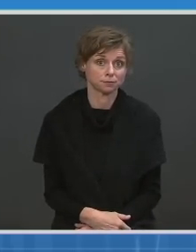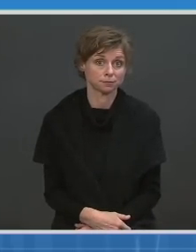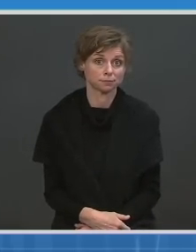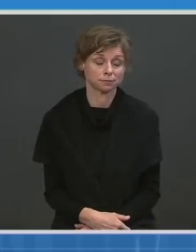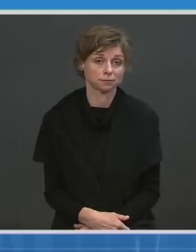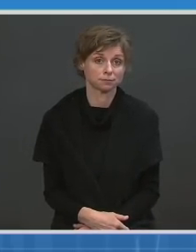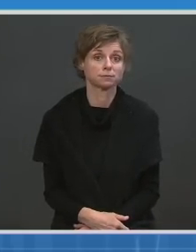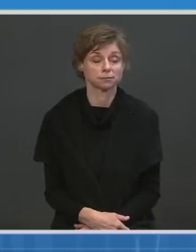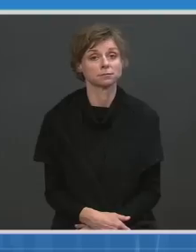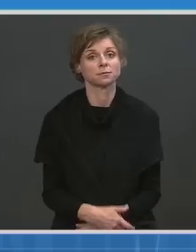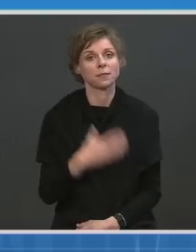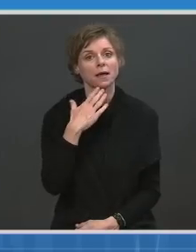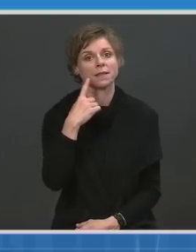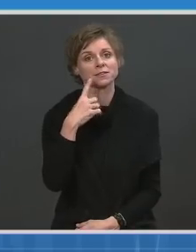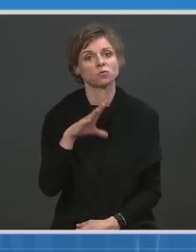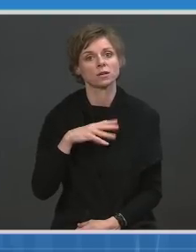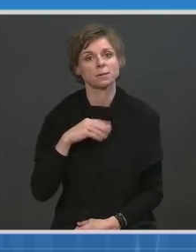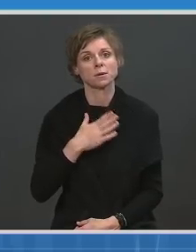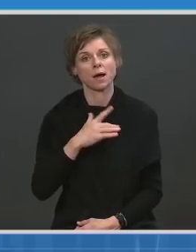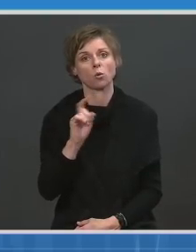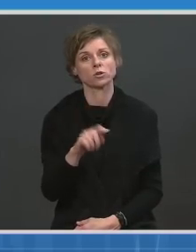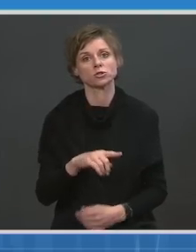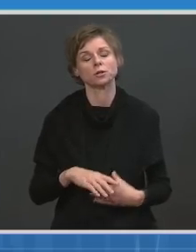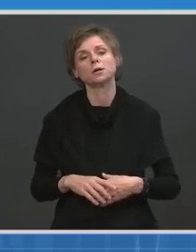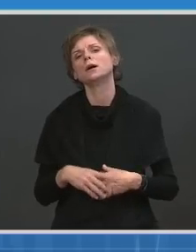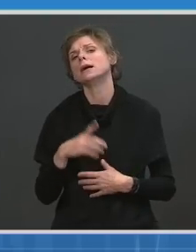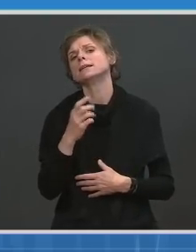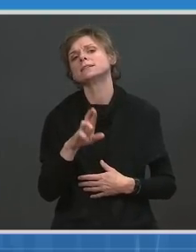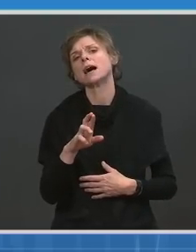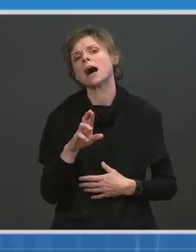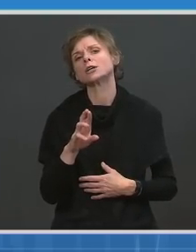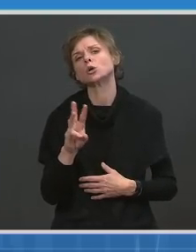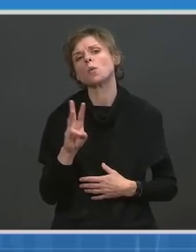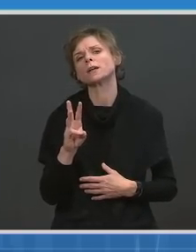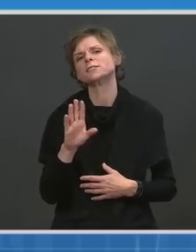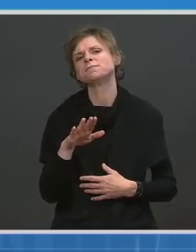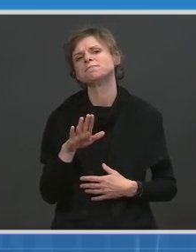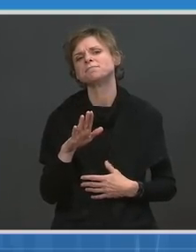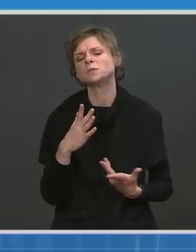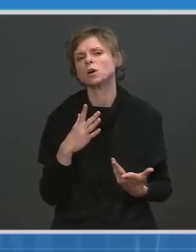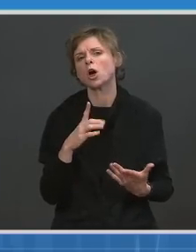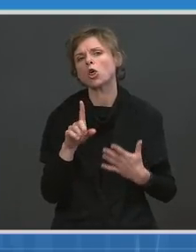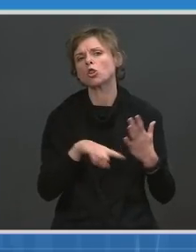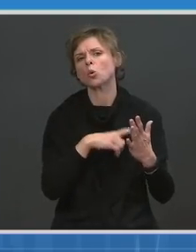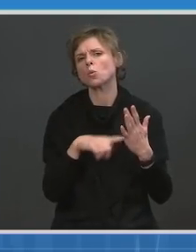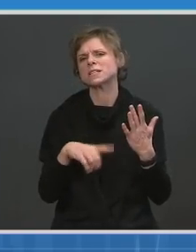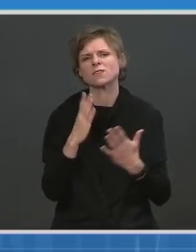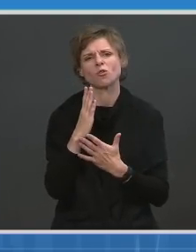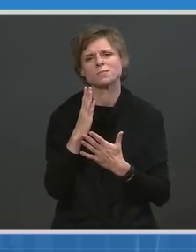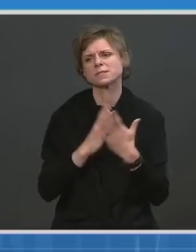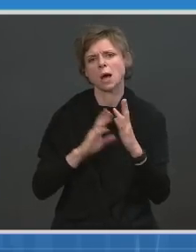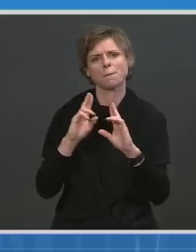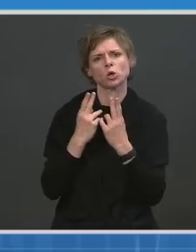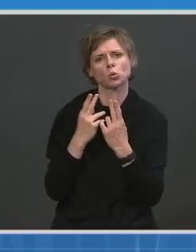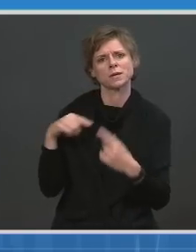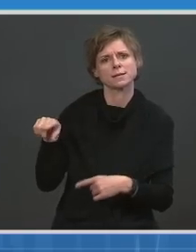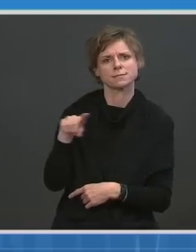The Press: Hi, thanks for taking my question. Dr. Walensky, can you address the criticism by some of the unions that the research that you're looking at in schools